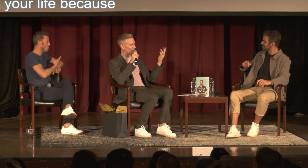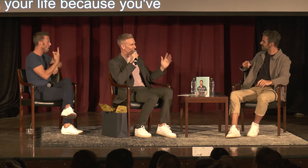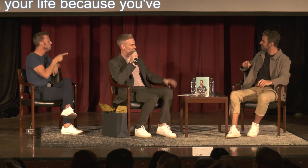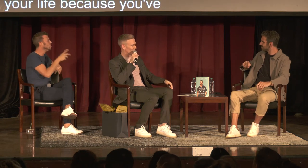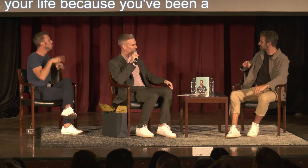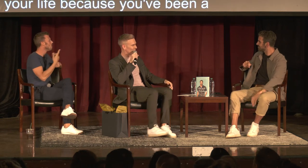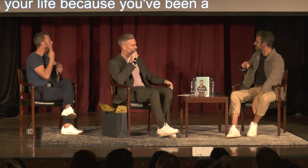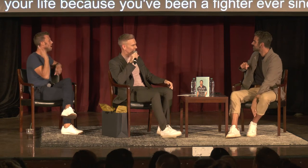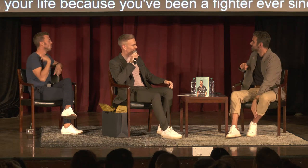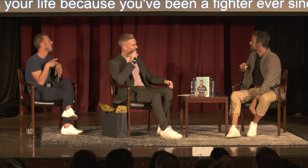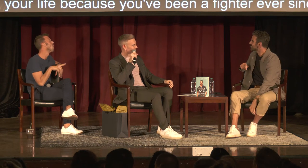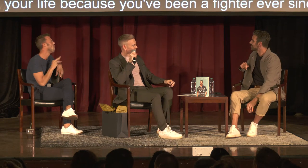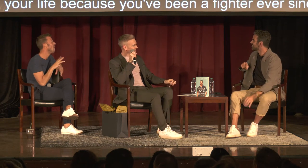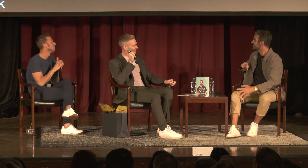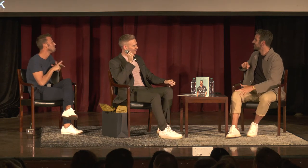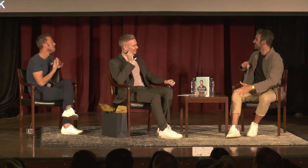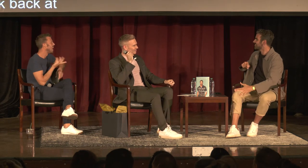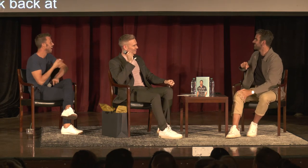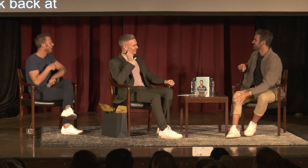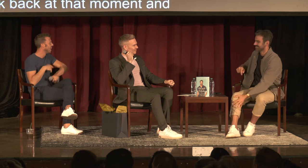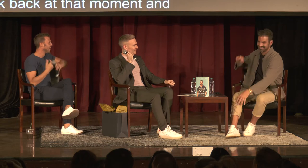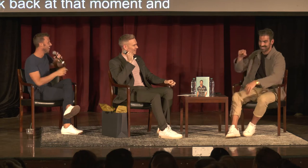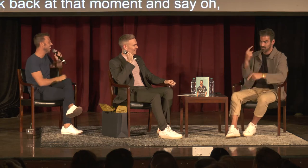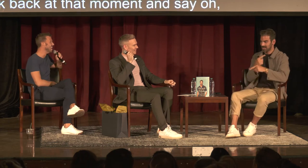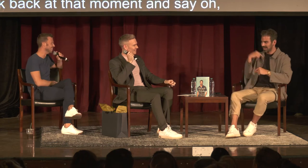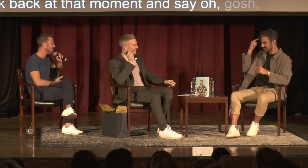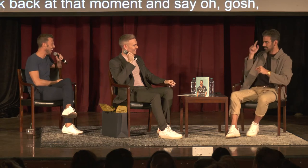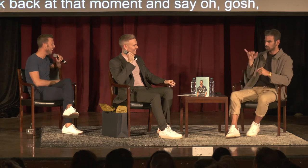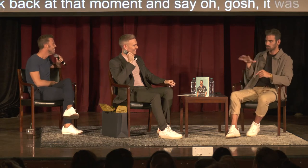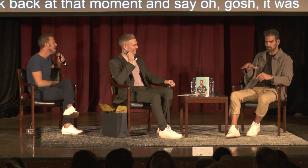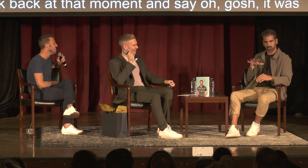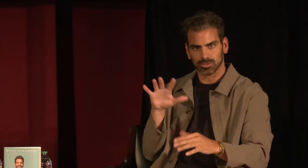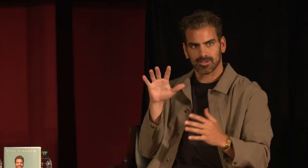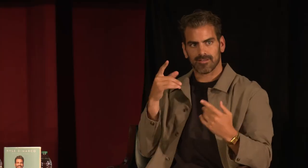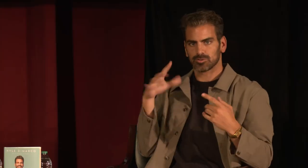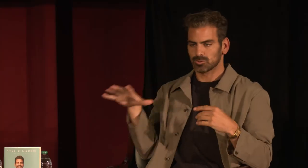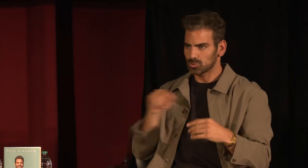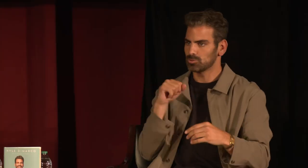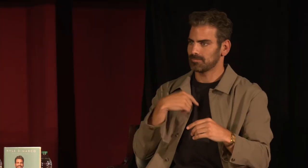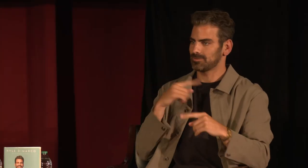Oh, gosh, it was right from the beginning. Right! No, definitely.